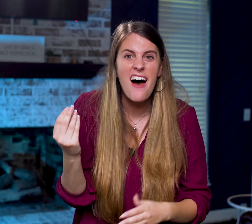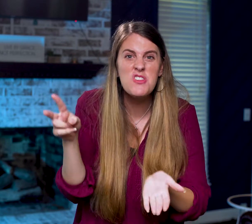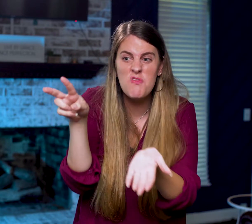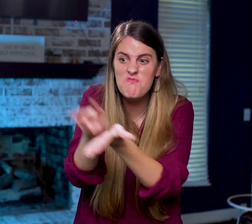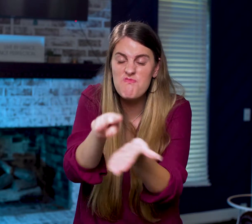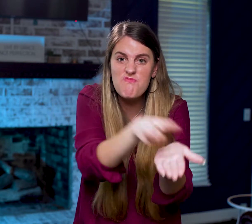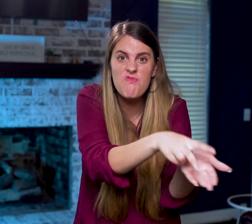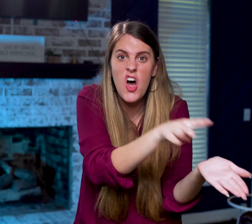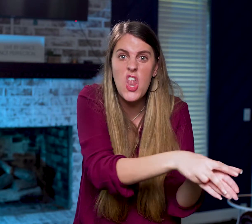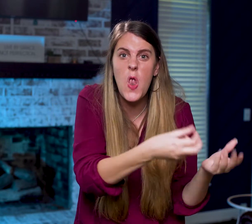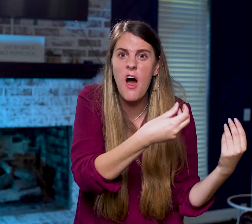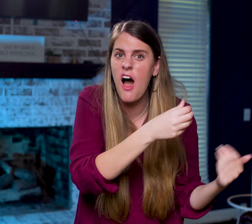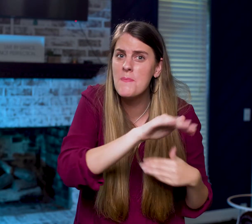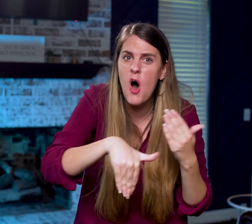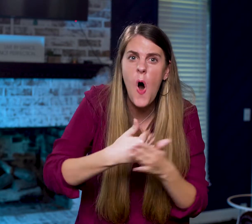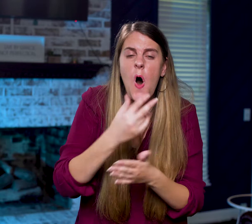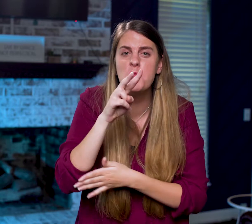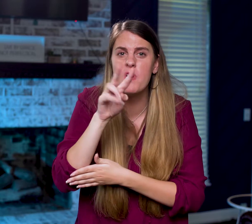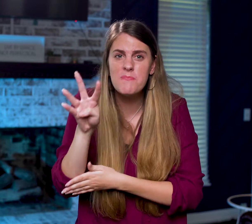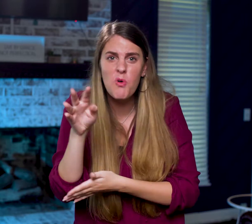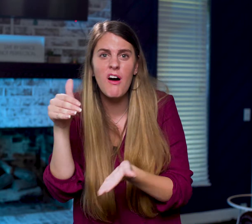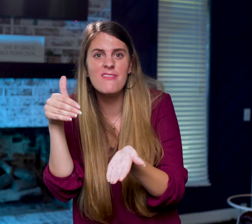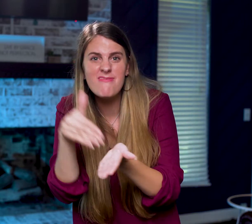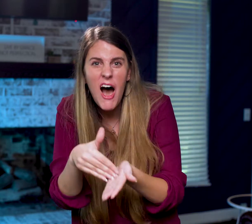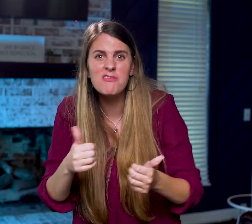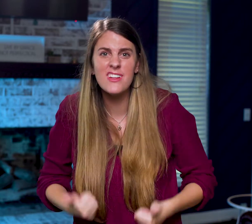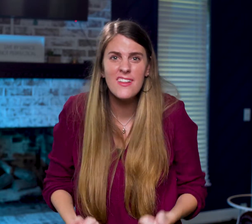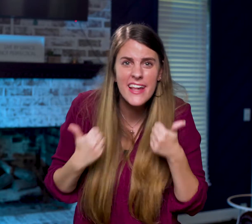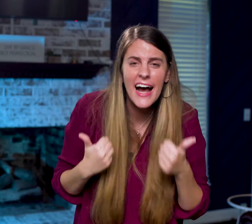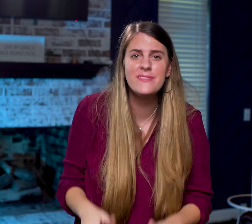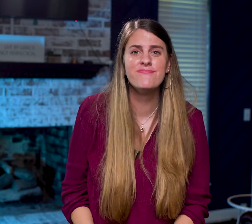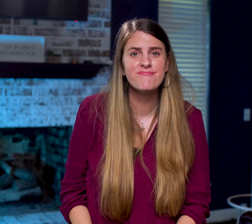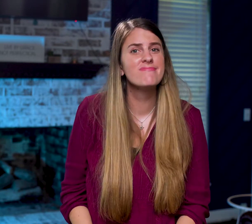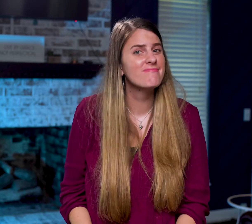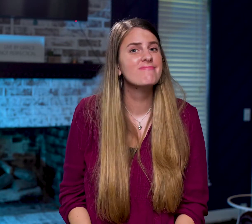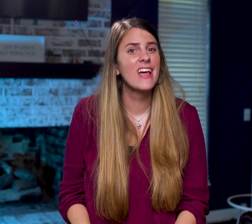and the loss of 24,000 lives.